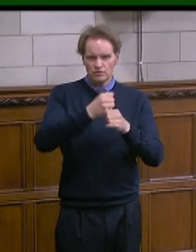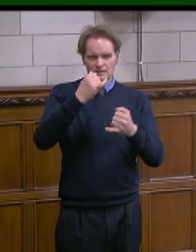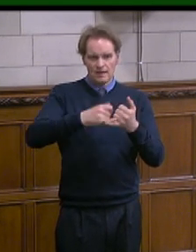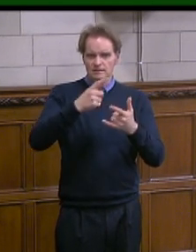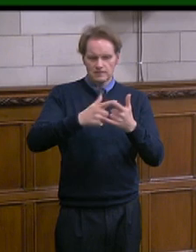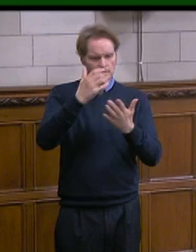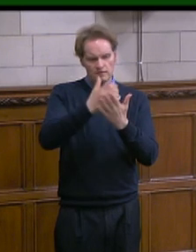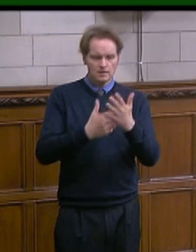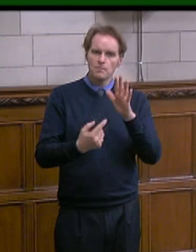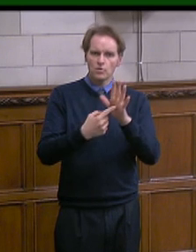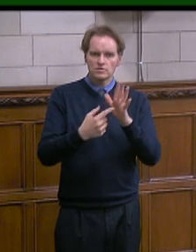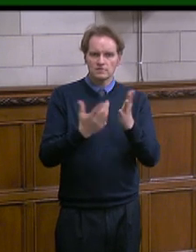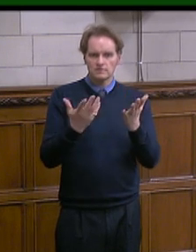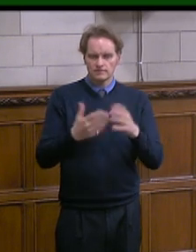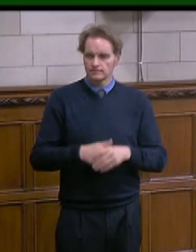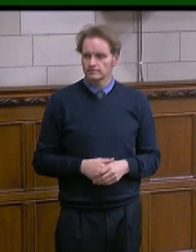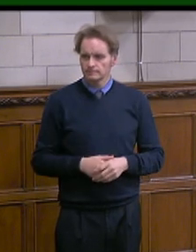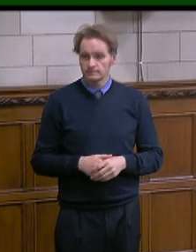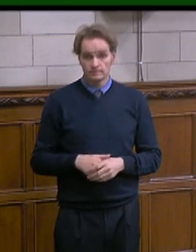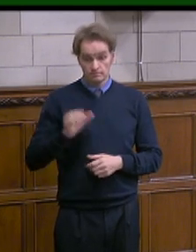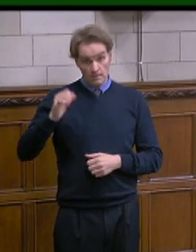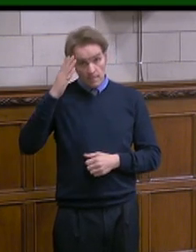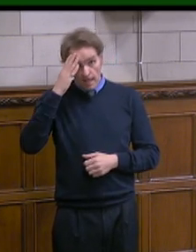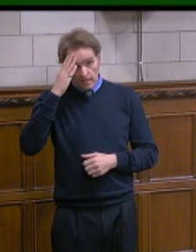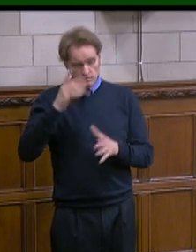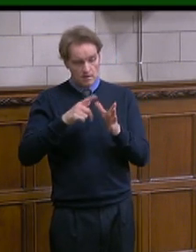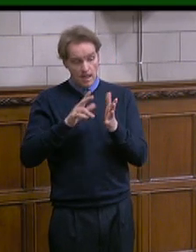Ann highlighted to me that BSL is deaf children’s first language.